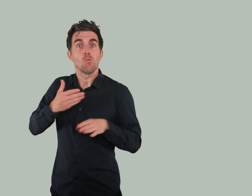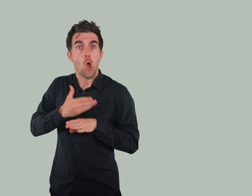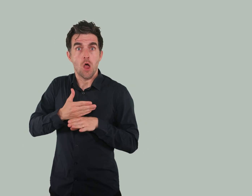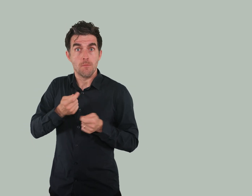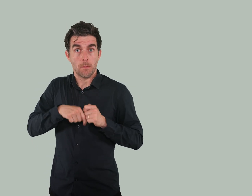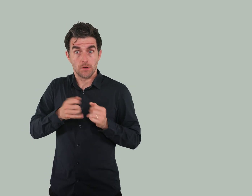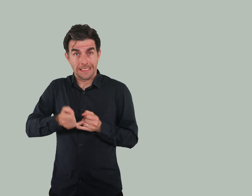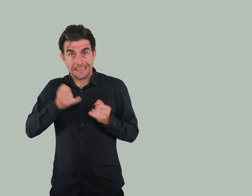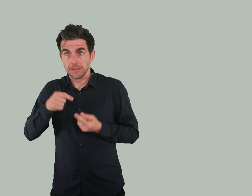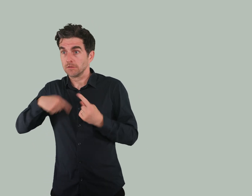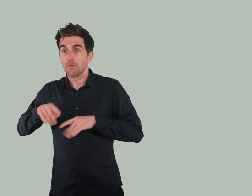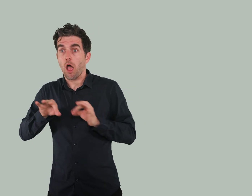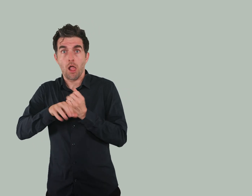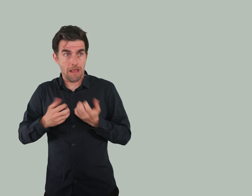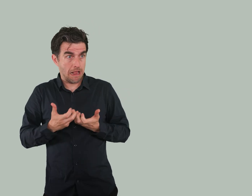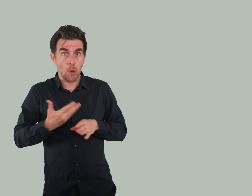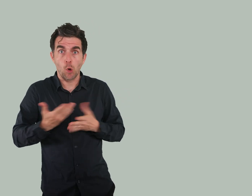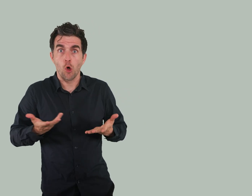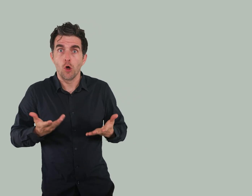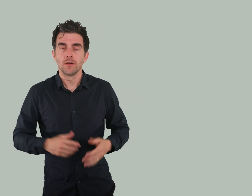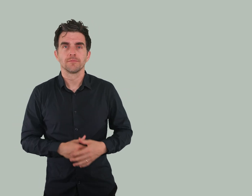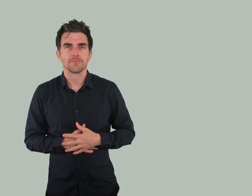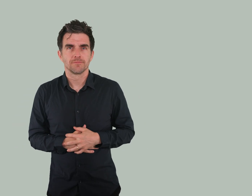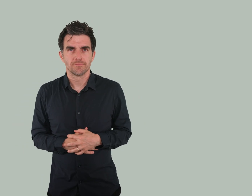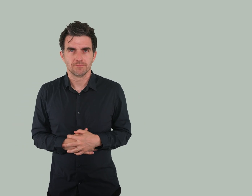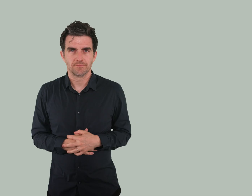compressing opportunity further down the ladder.